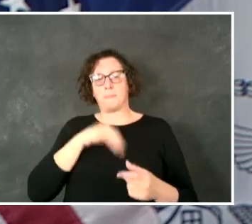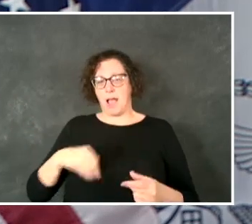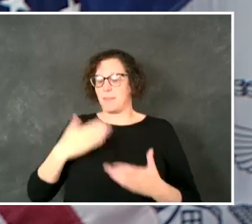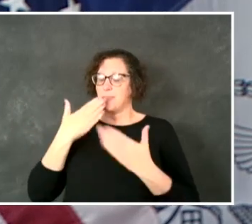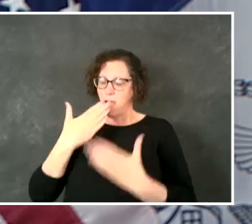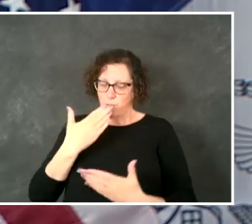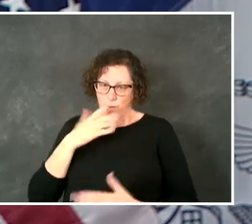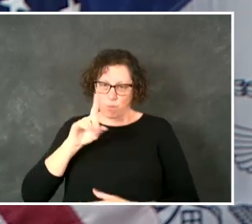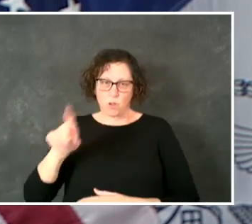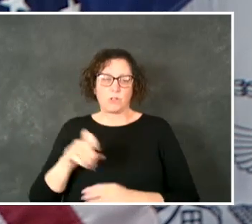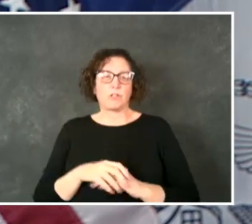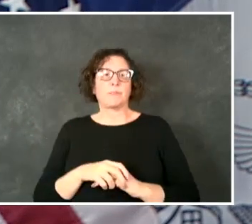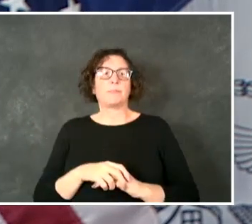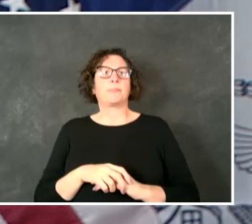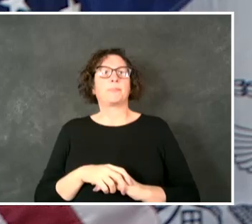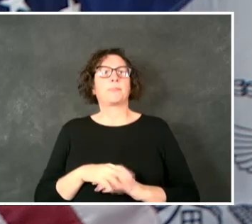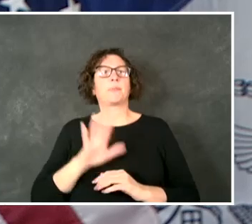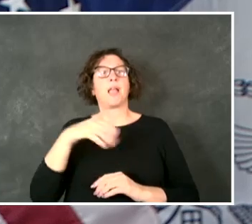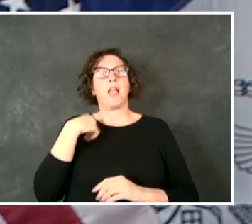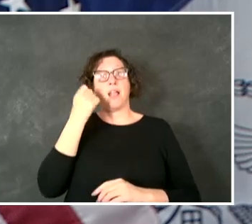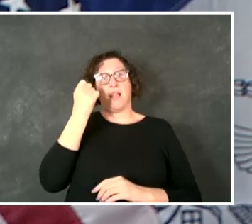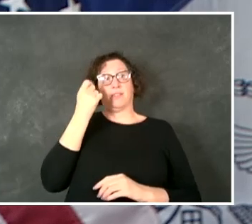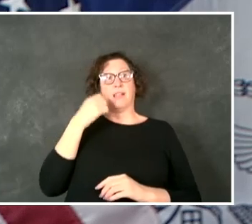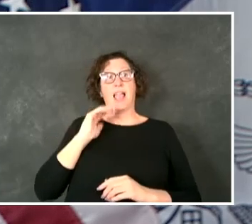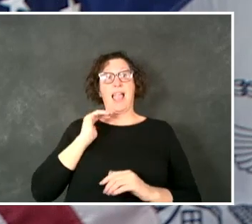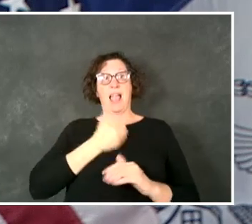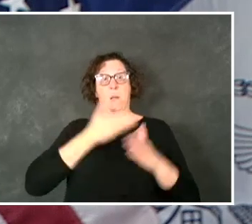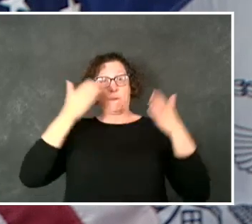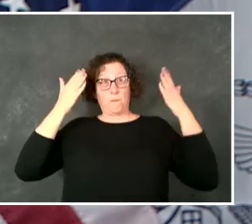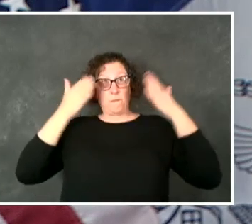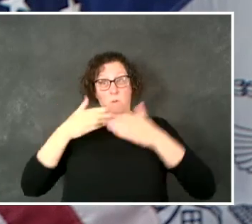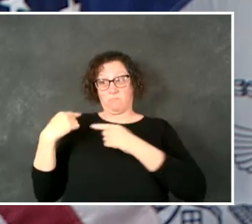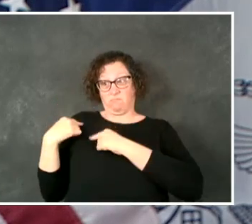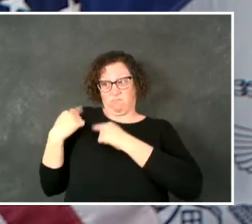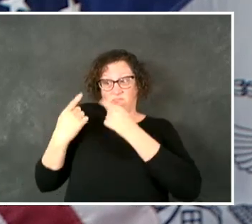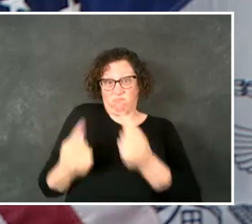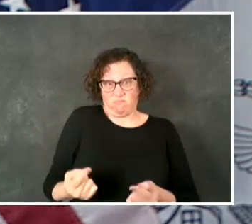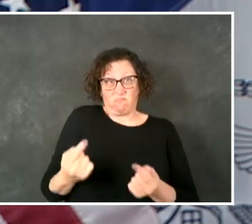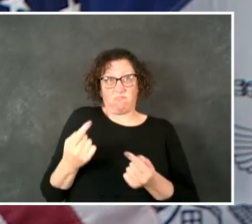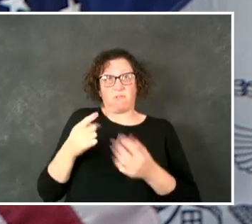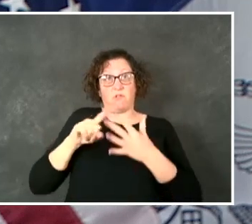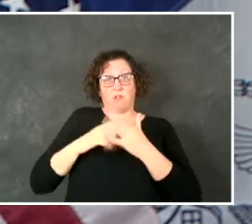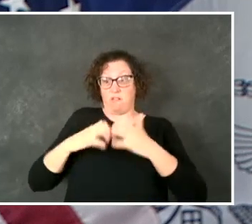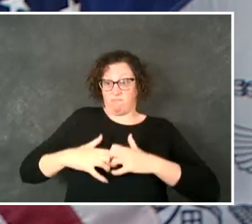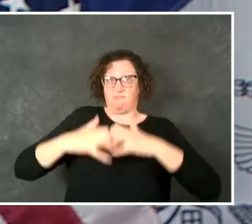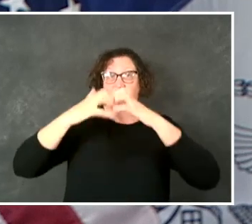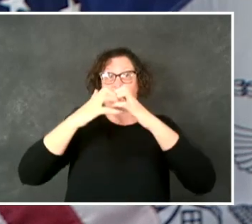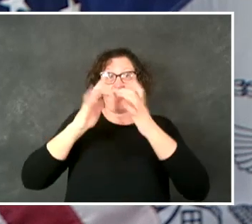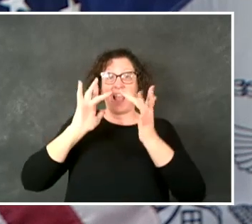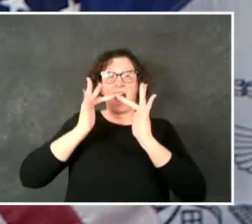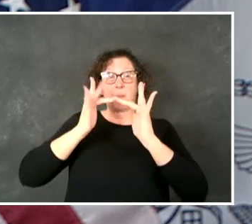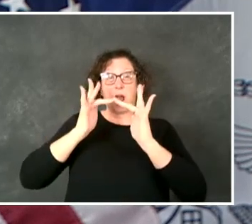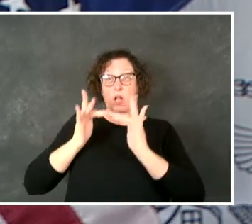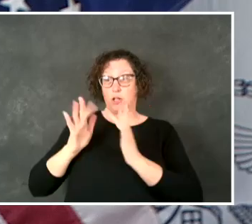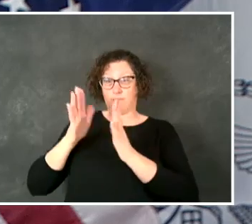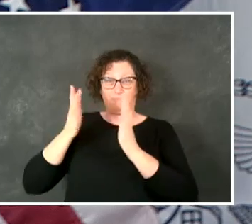HAS BEEN OVER LAST FEW WEEKS TO